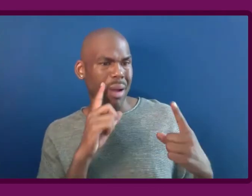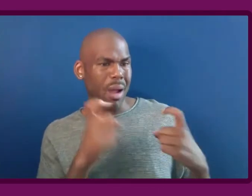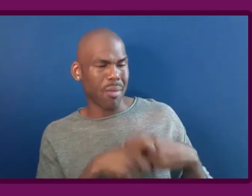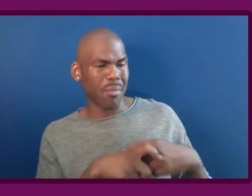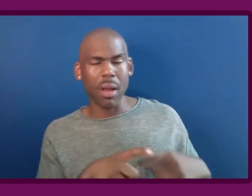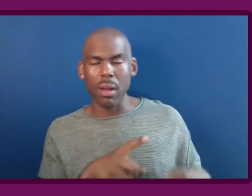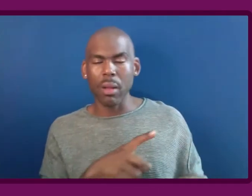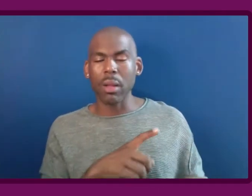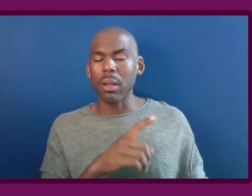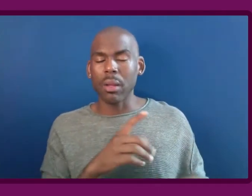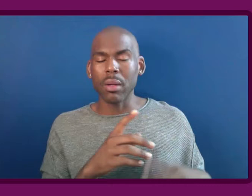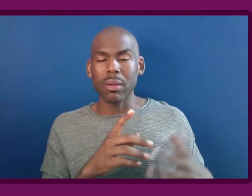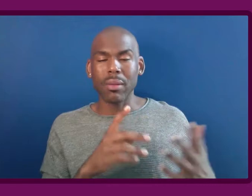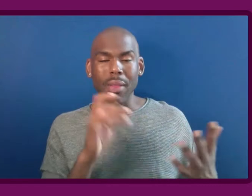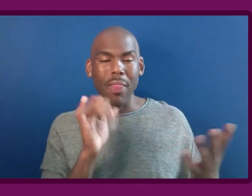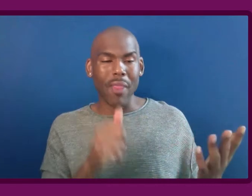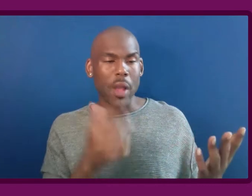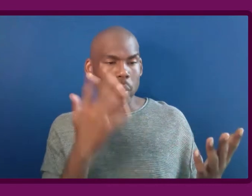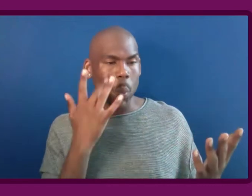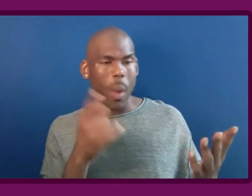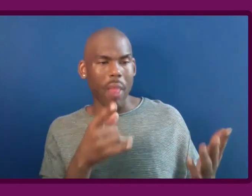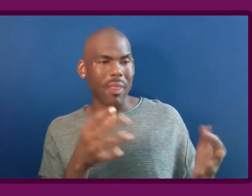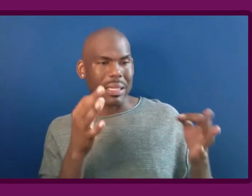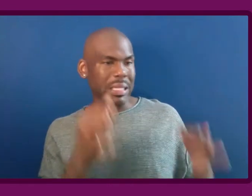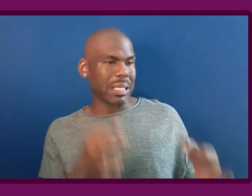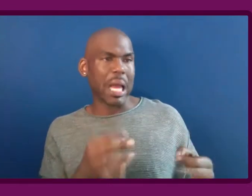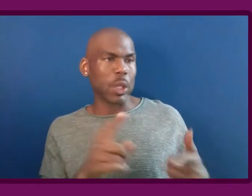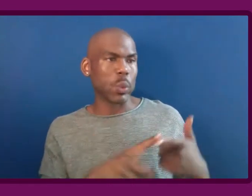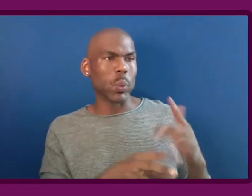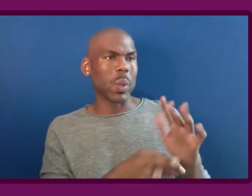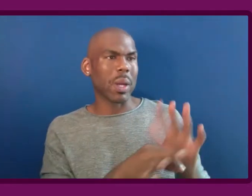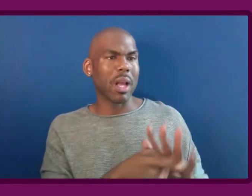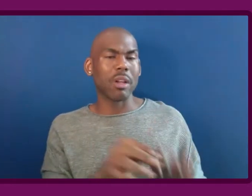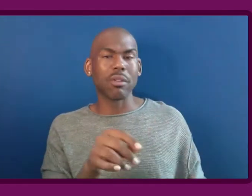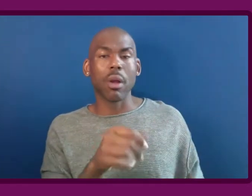complicated." Since it was more complicated, that's why I decided to just cast this girl."